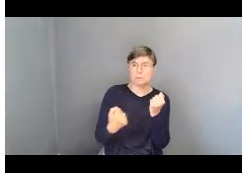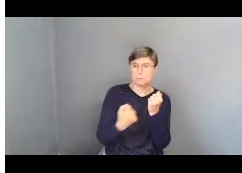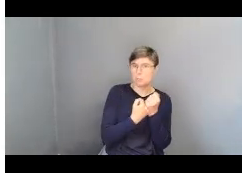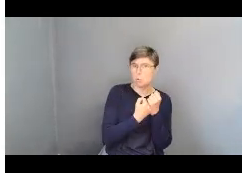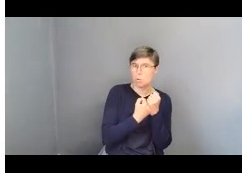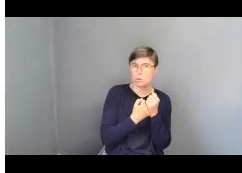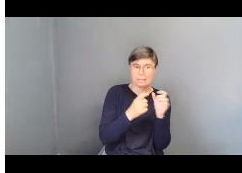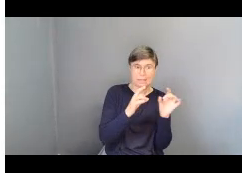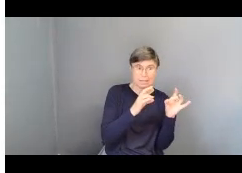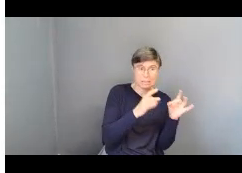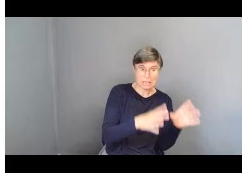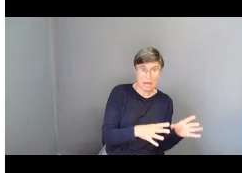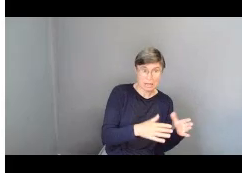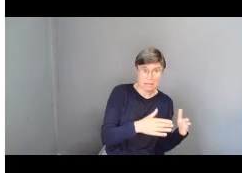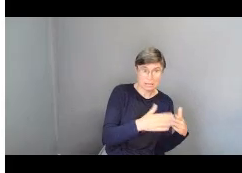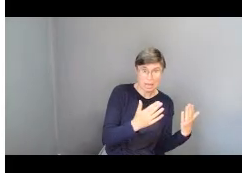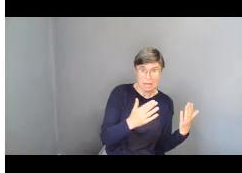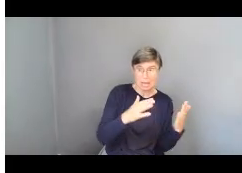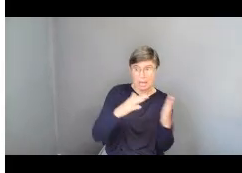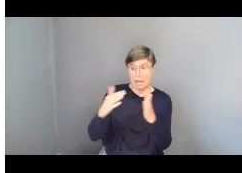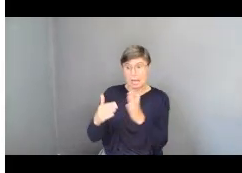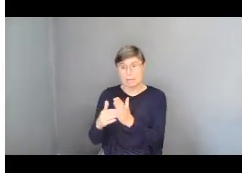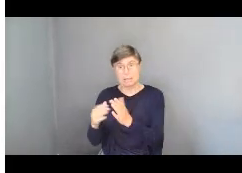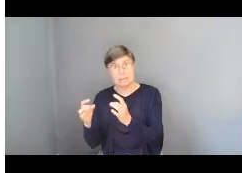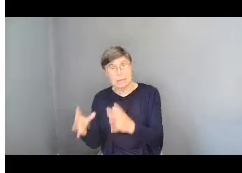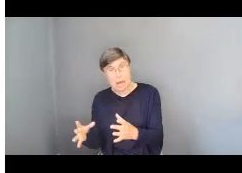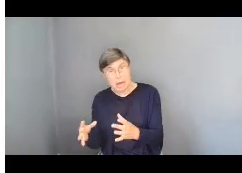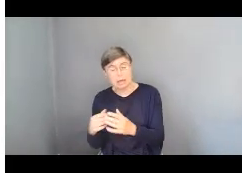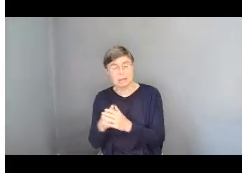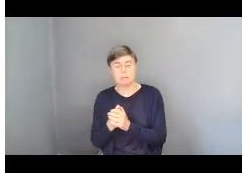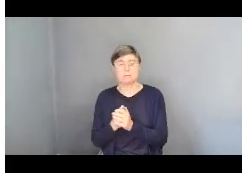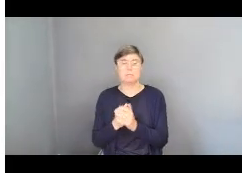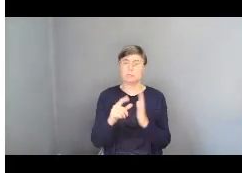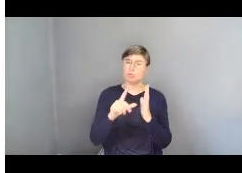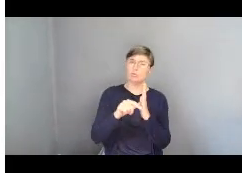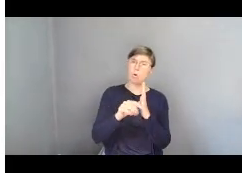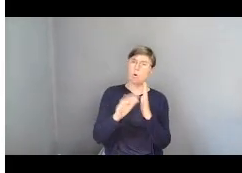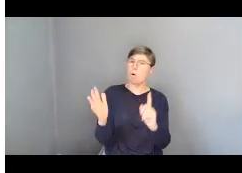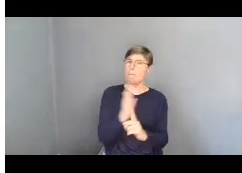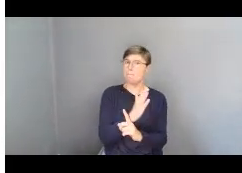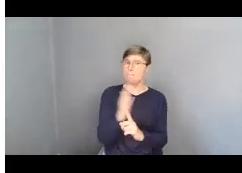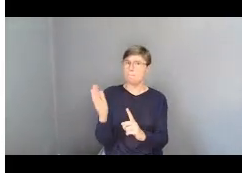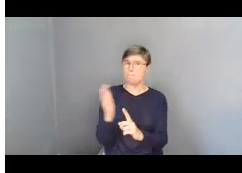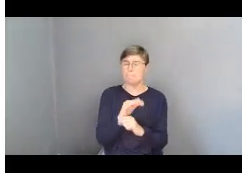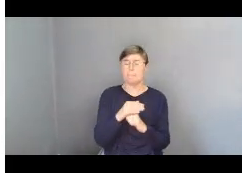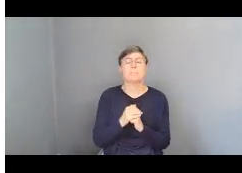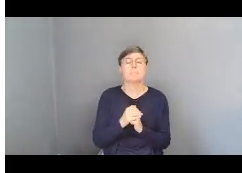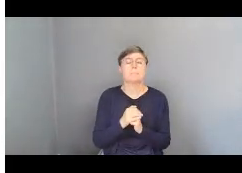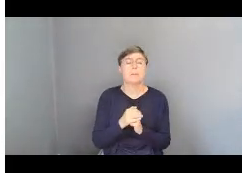end time, a short description of the support,